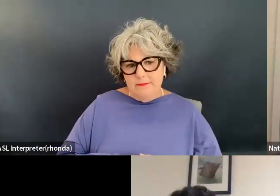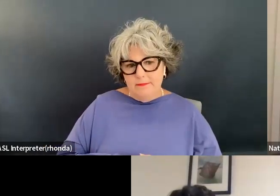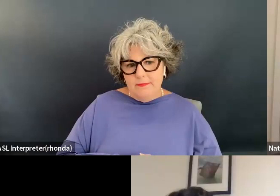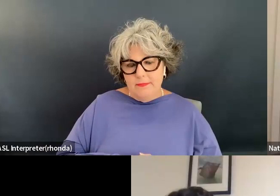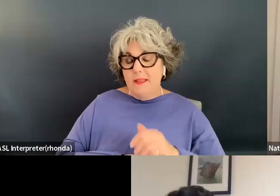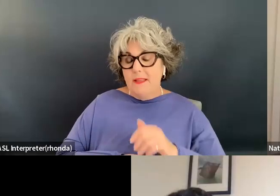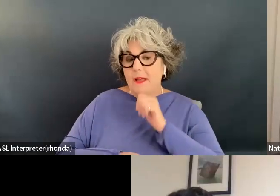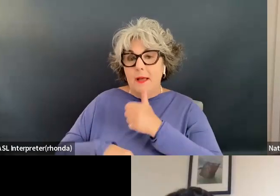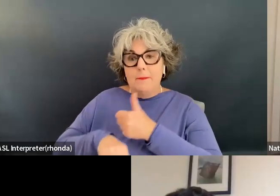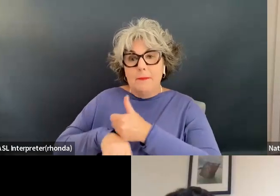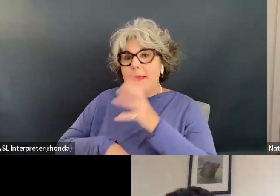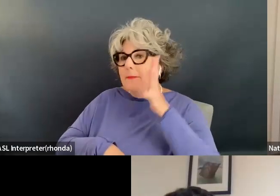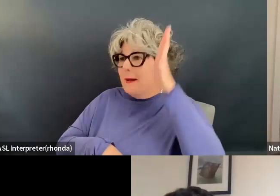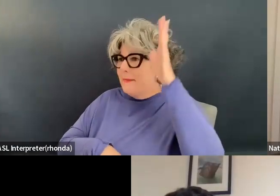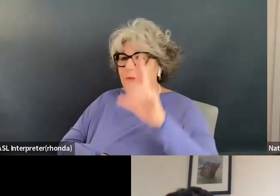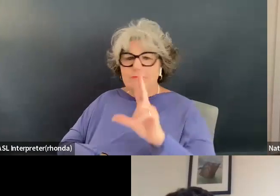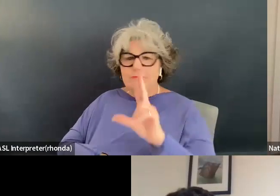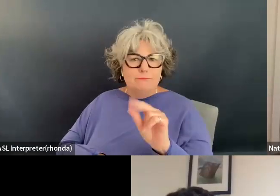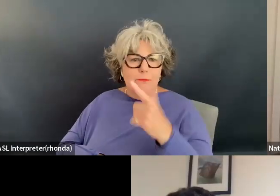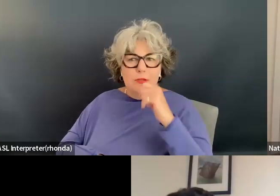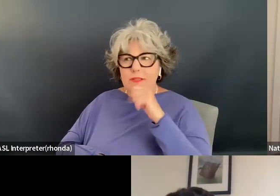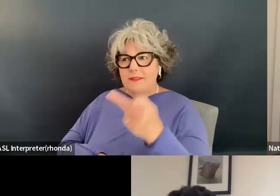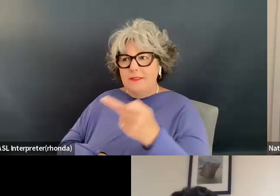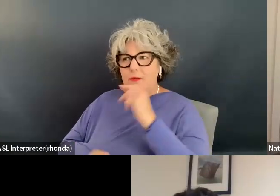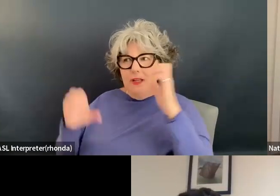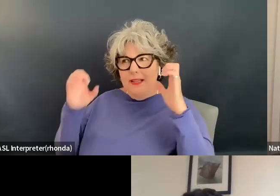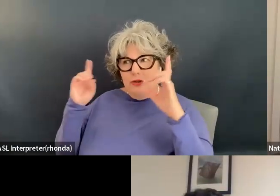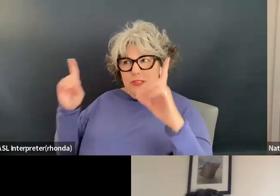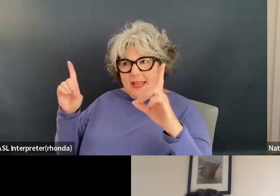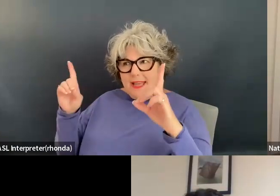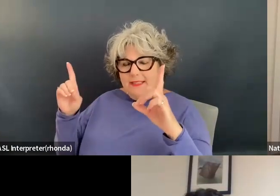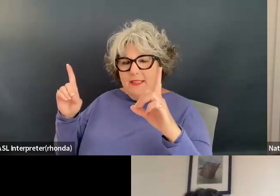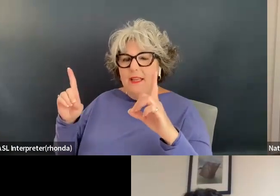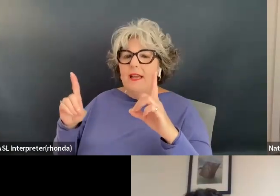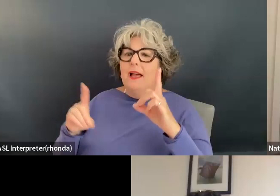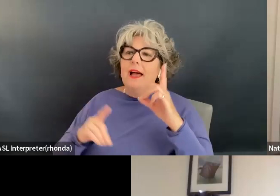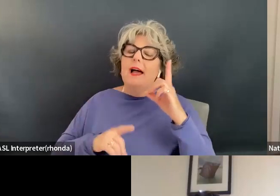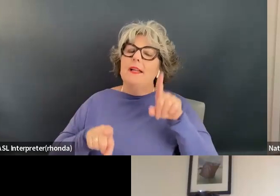that they are not educated as well. Yeah. And realization, I think, helped me a lot,